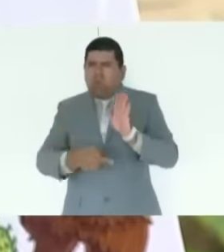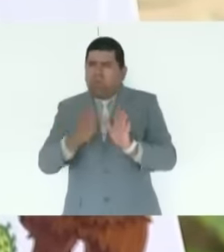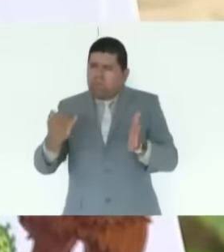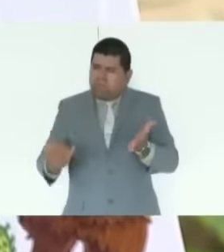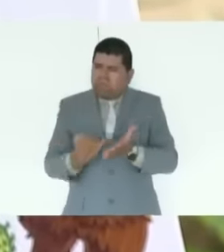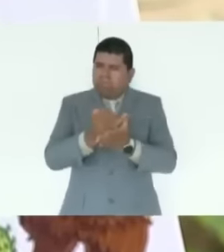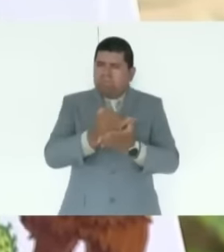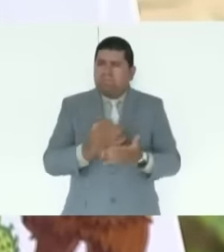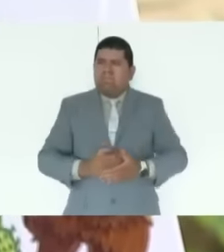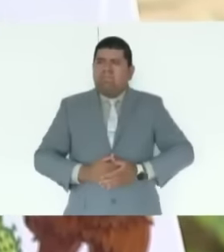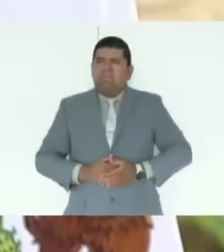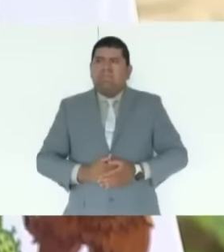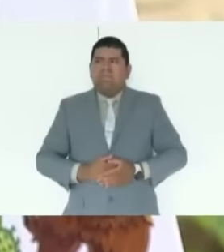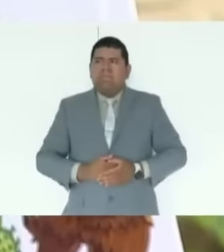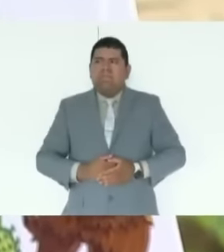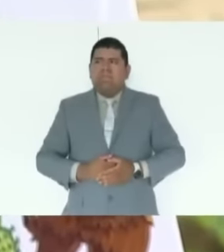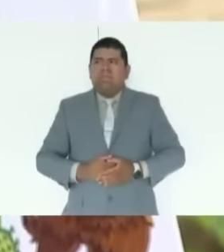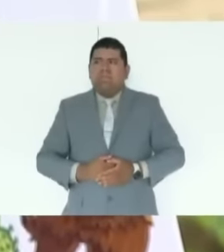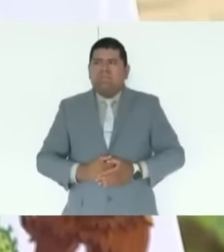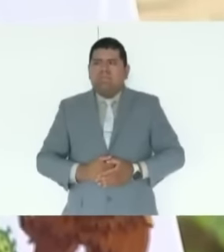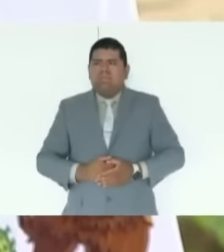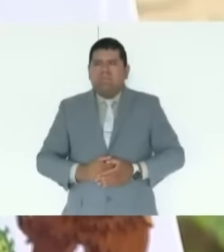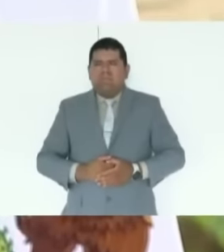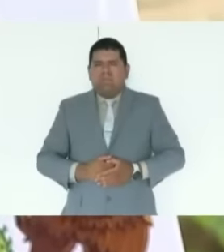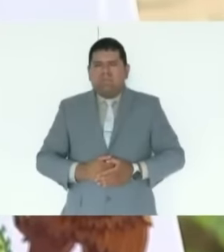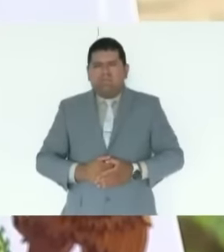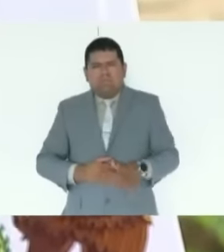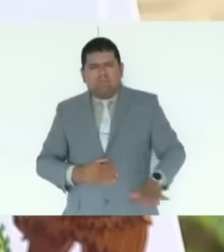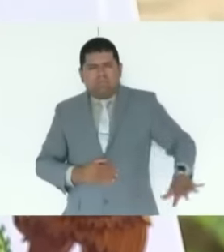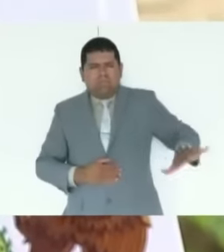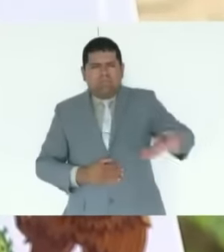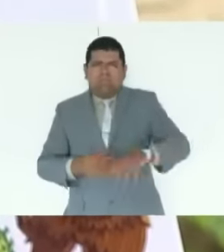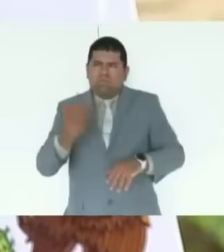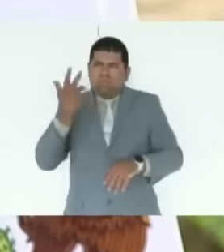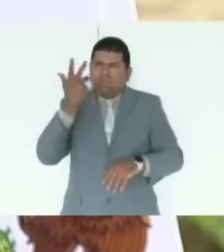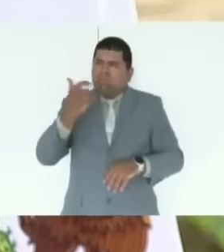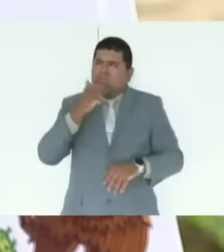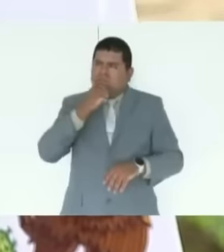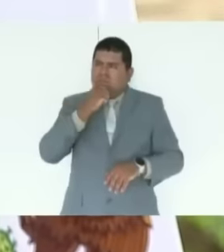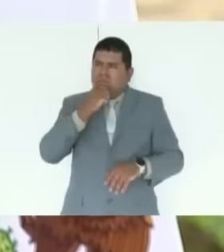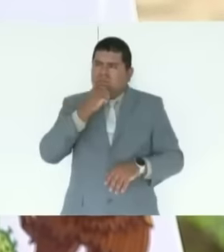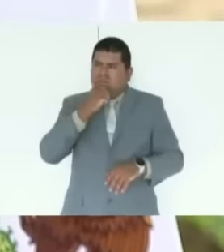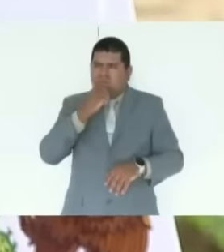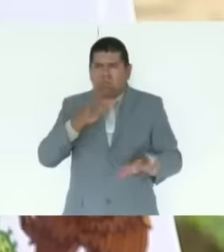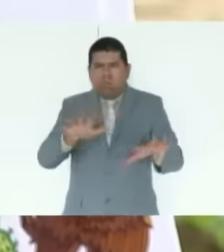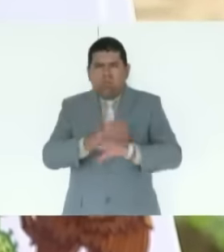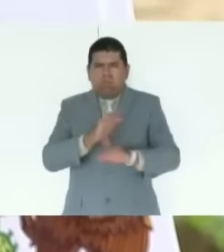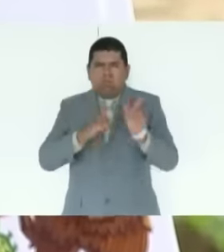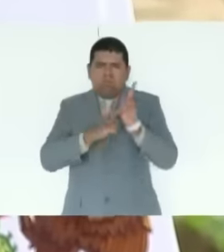decision and said we want the fourth transformation of life to continue